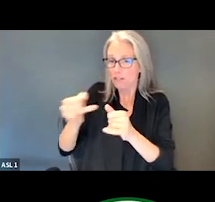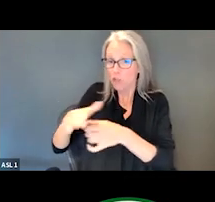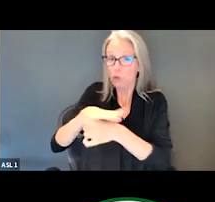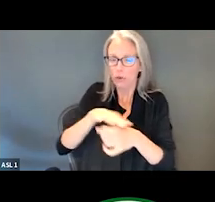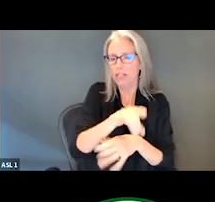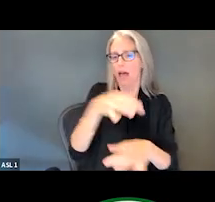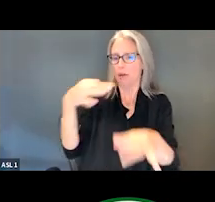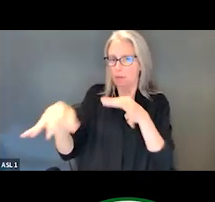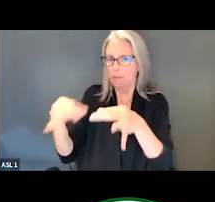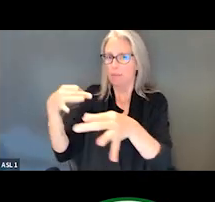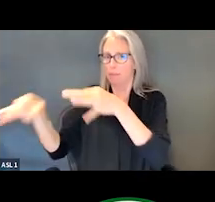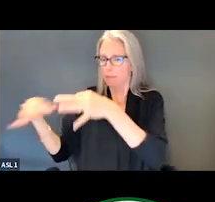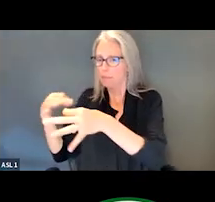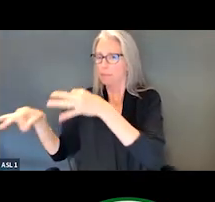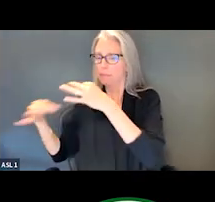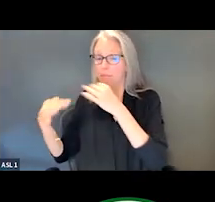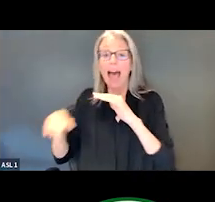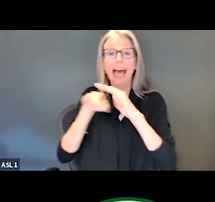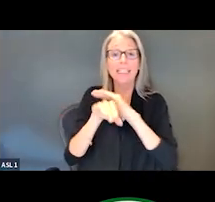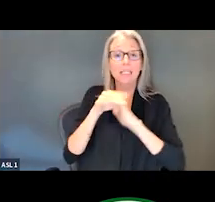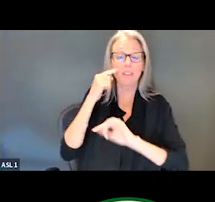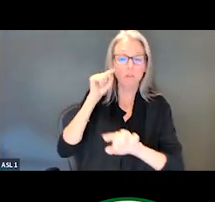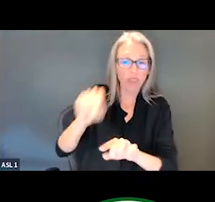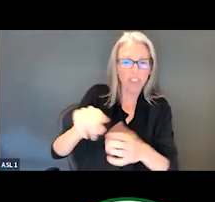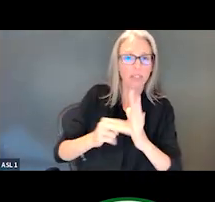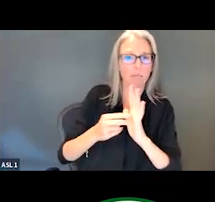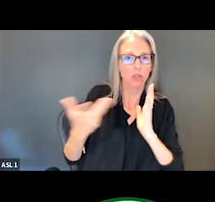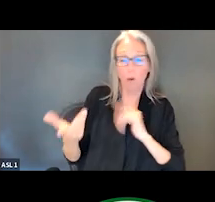You know, they're starting to consider design, but their first, you know, their first step